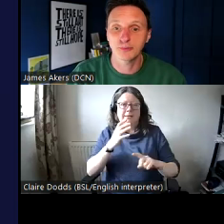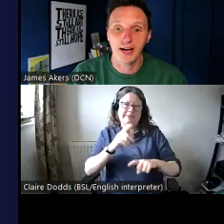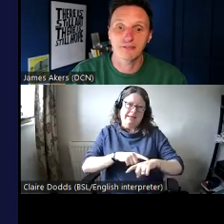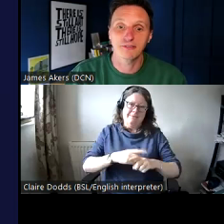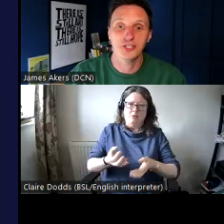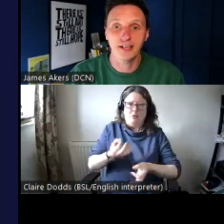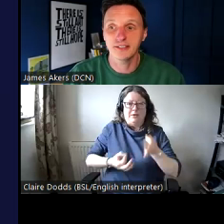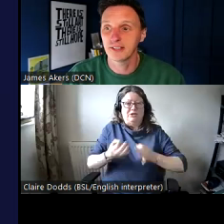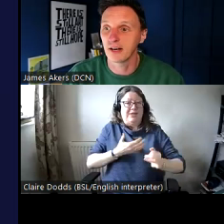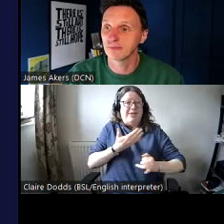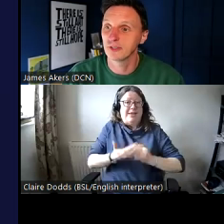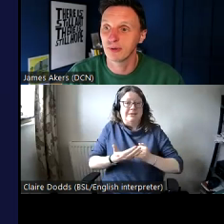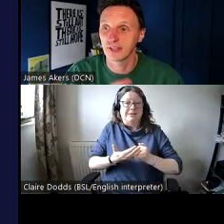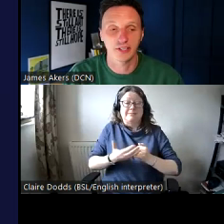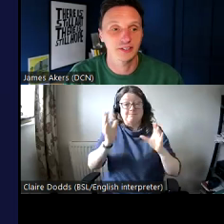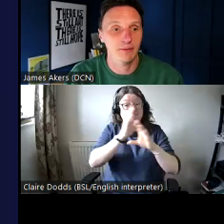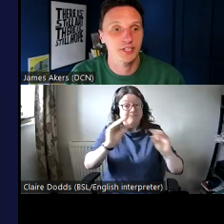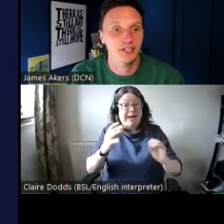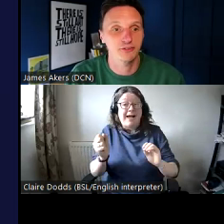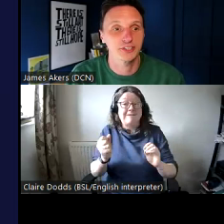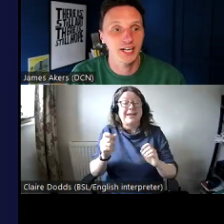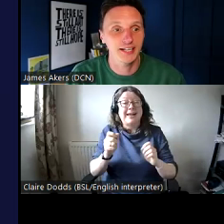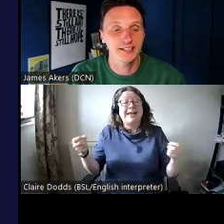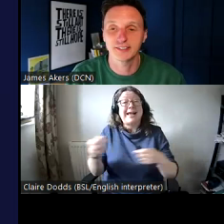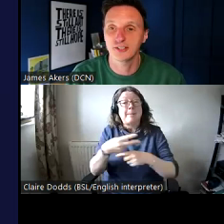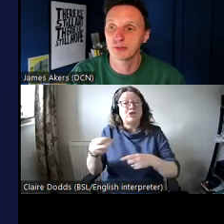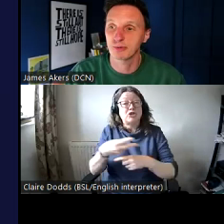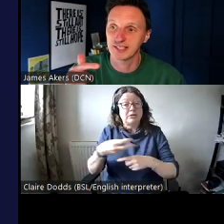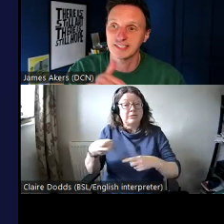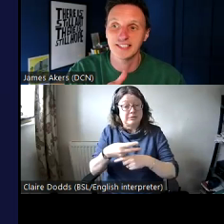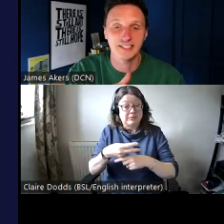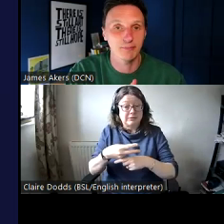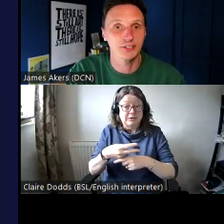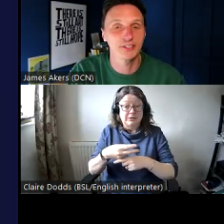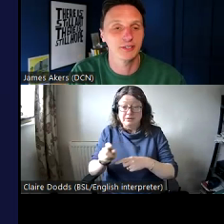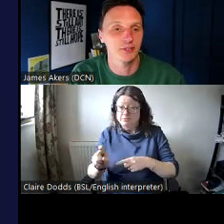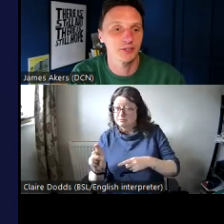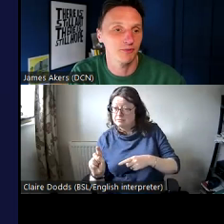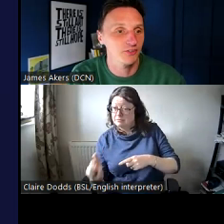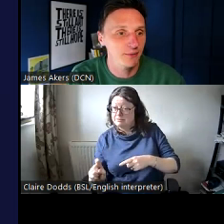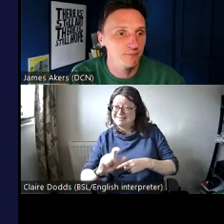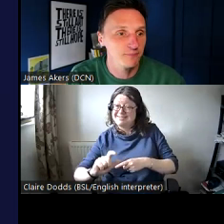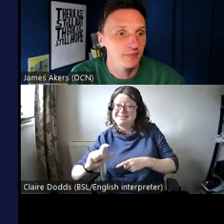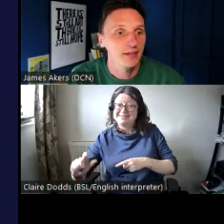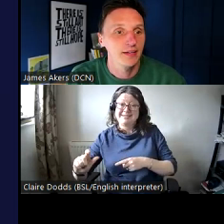we have Jen doing the closed captioning for us today, so you can just press the CC button at the bottom of your screen.